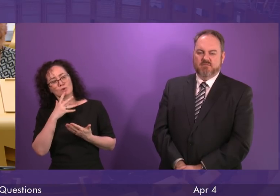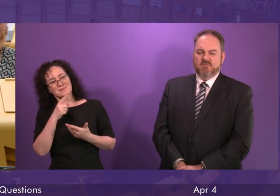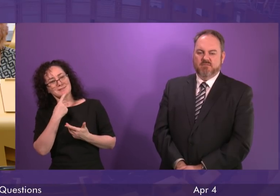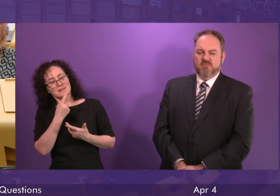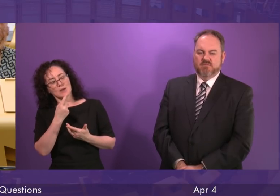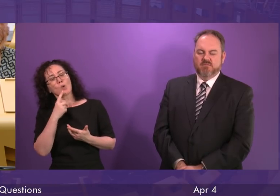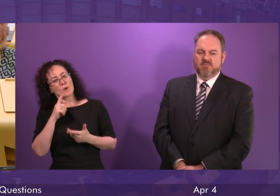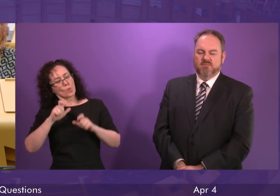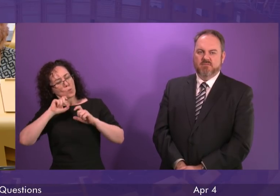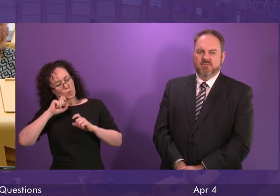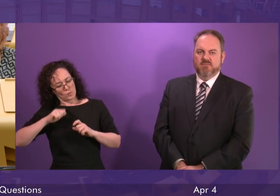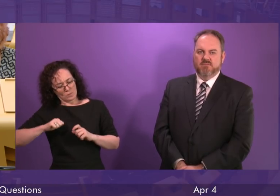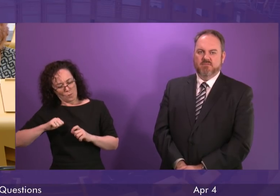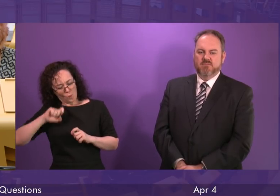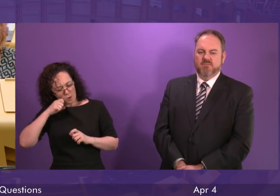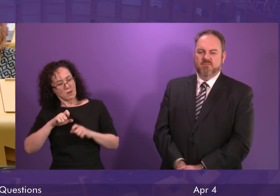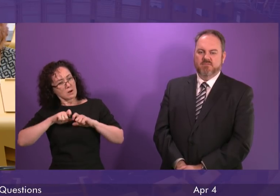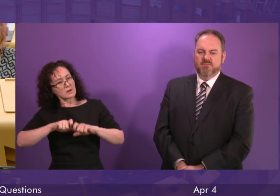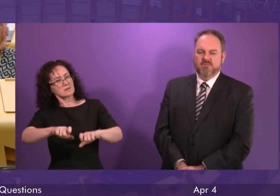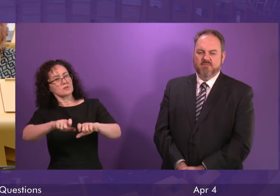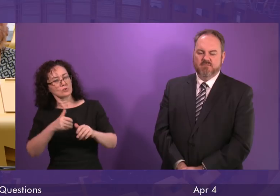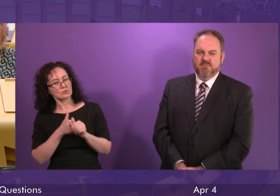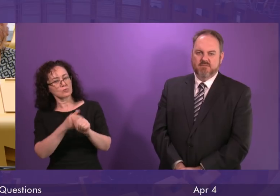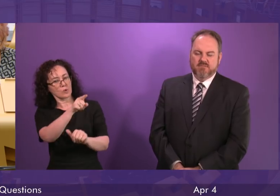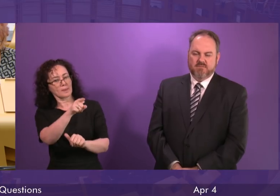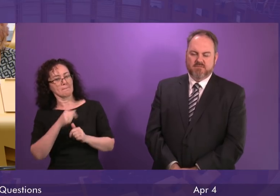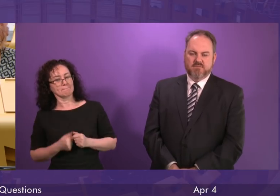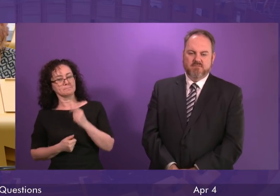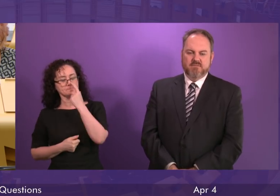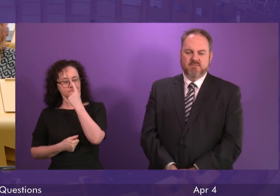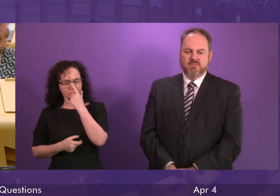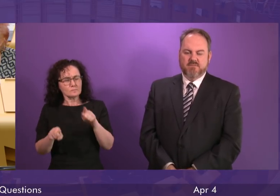company that we will continue to do everything that we can to support it. Those discussions are on-going.